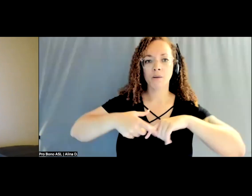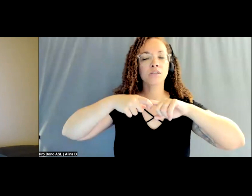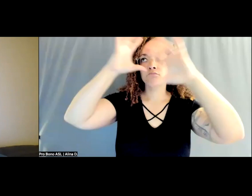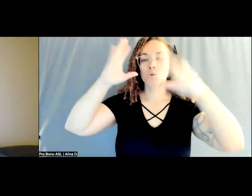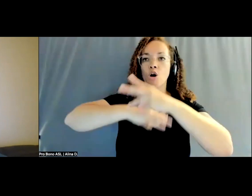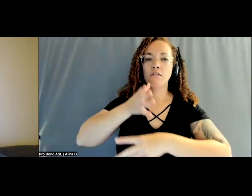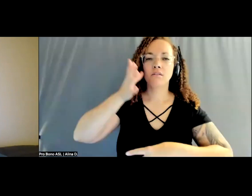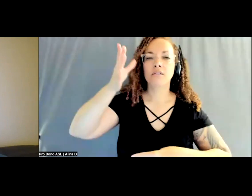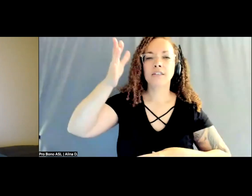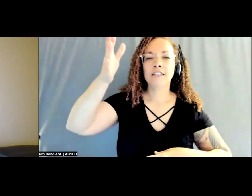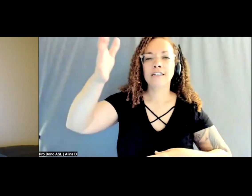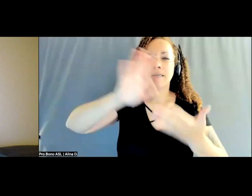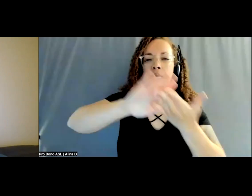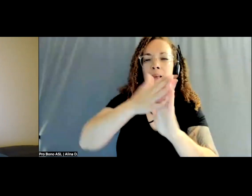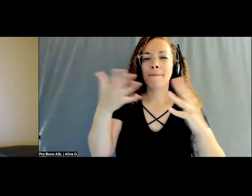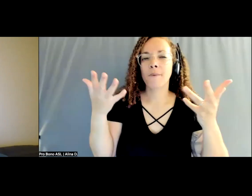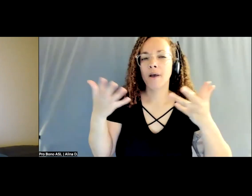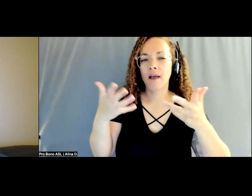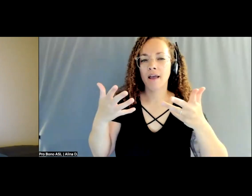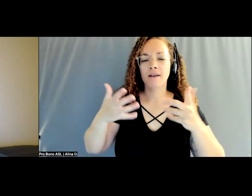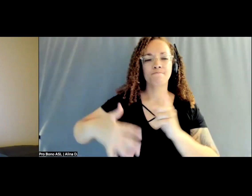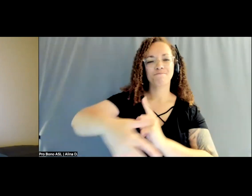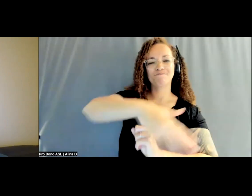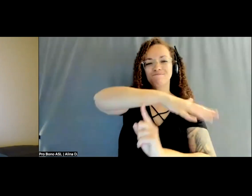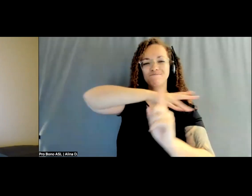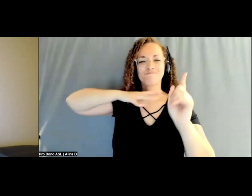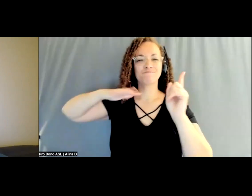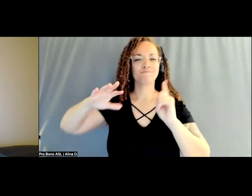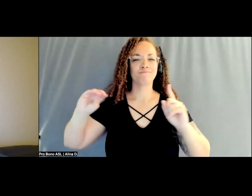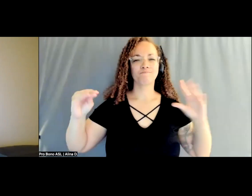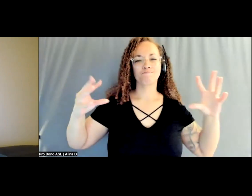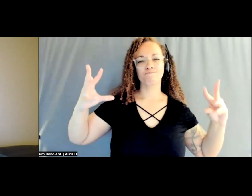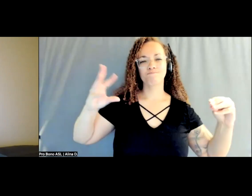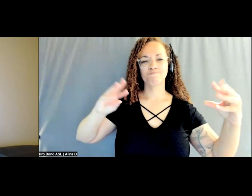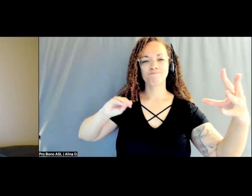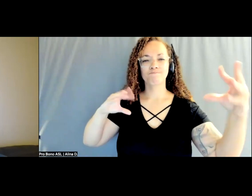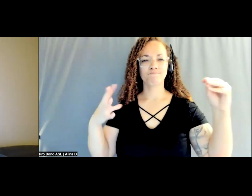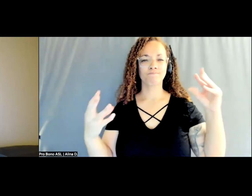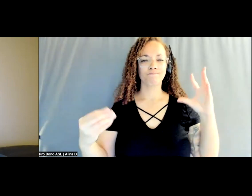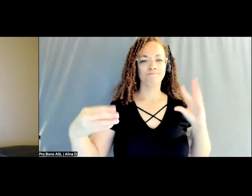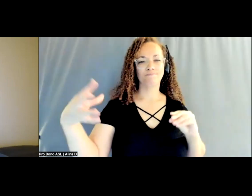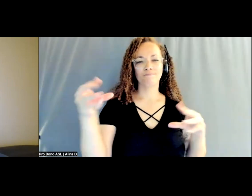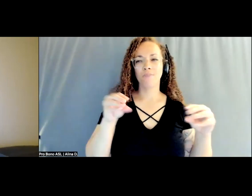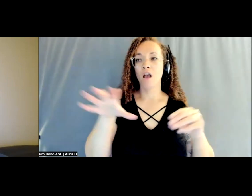they surround us, flickering about like fireflies that can’t be caught in jars & placed